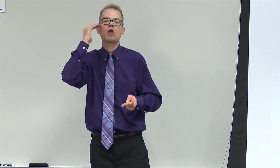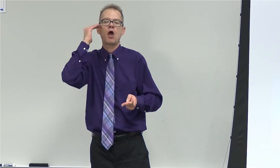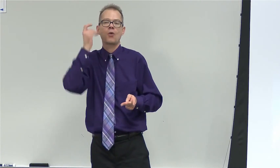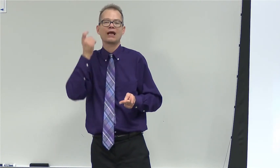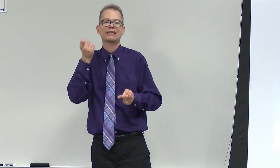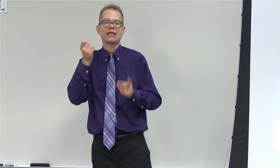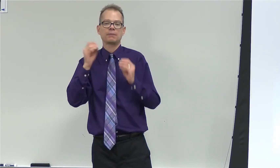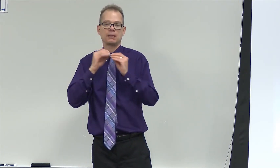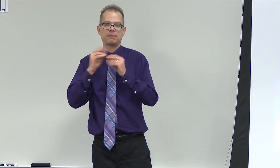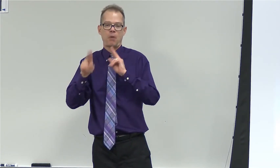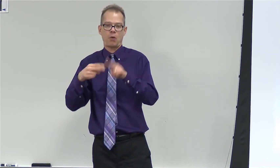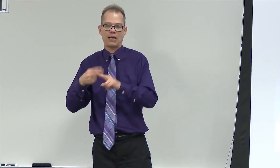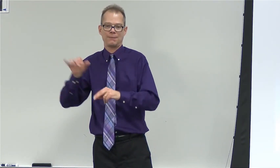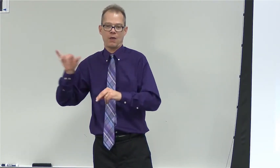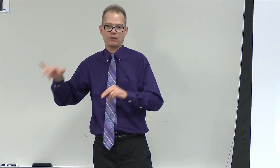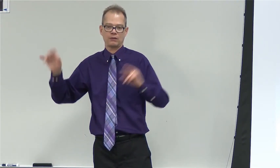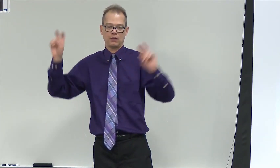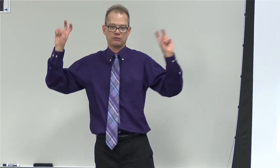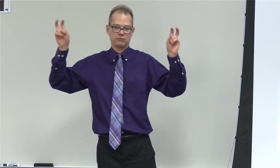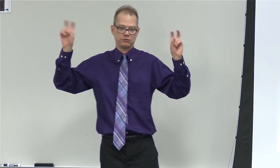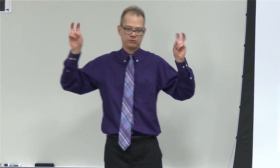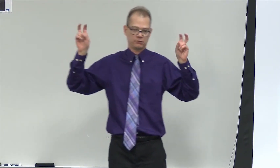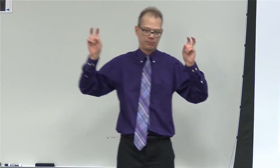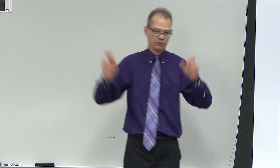a little more about that topic.